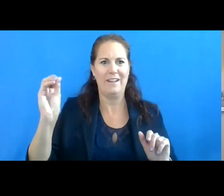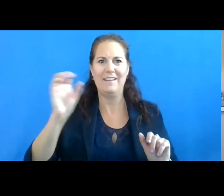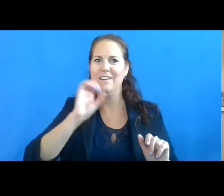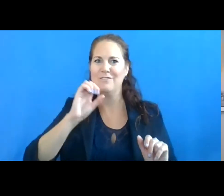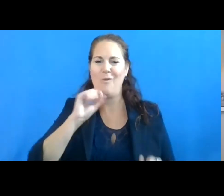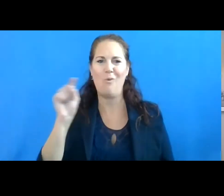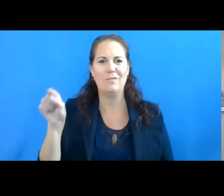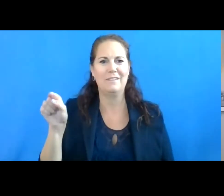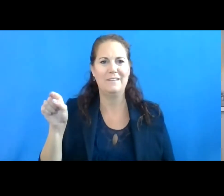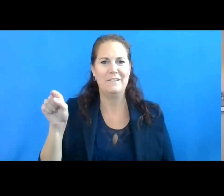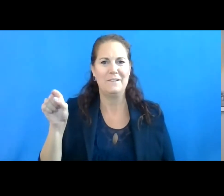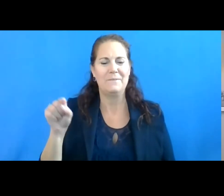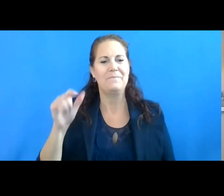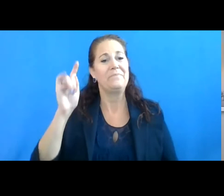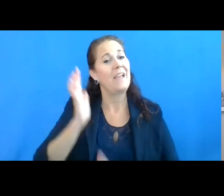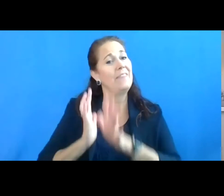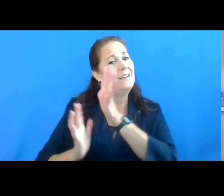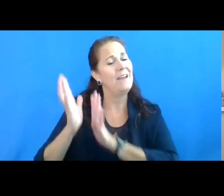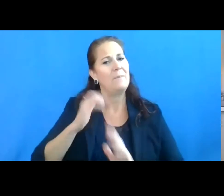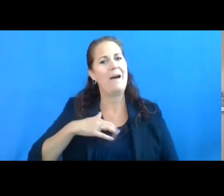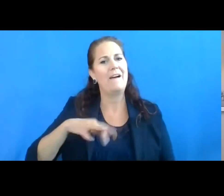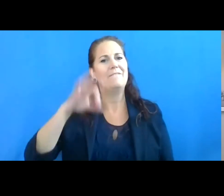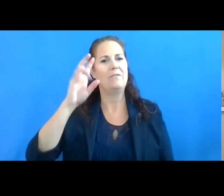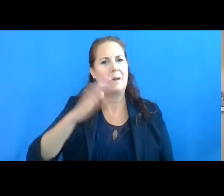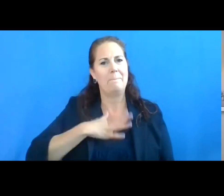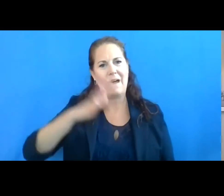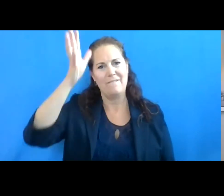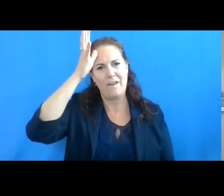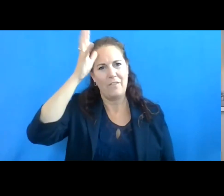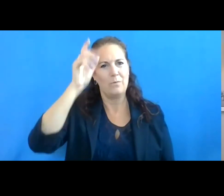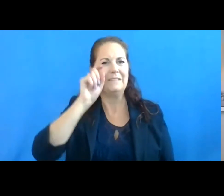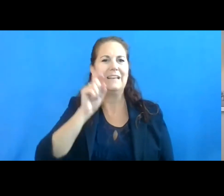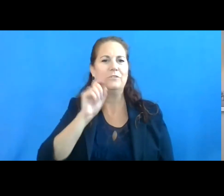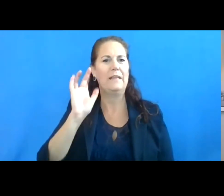So, at the time I found out my father was sexually abusing my daughters.